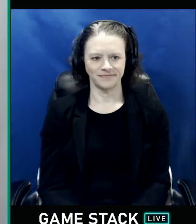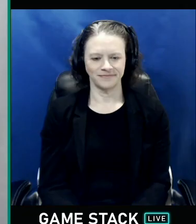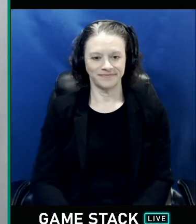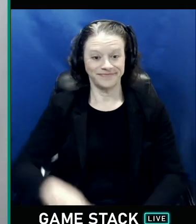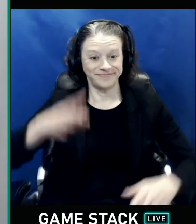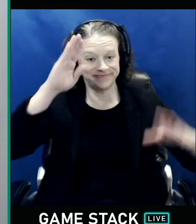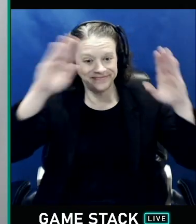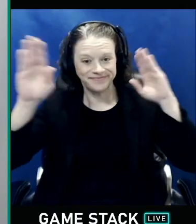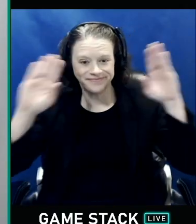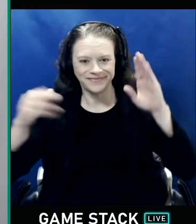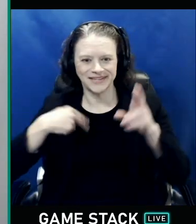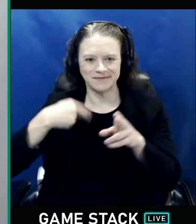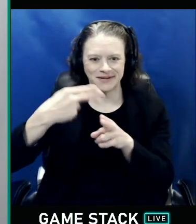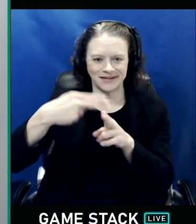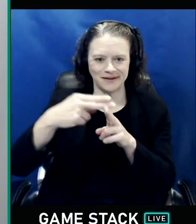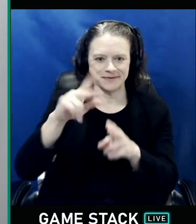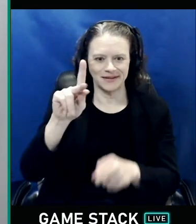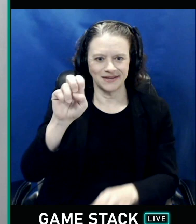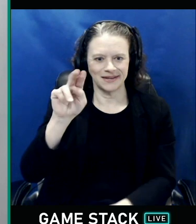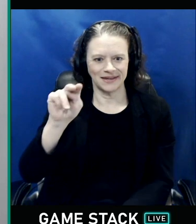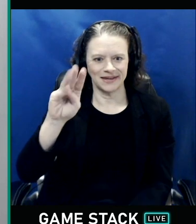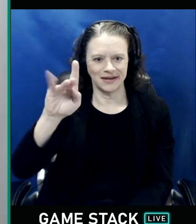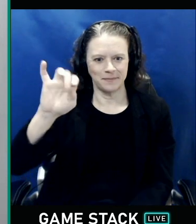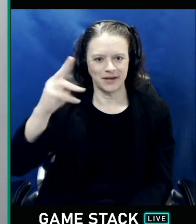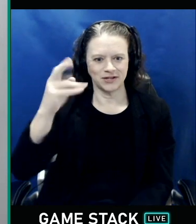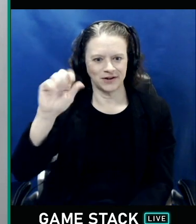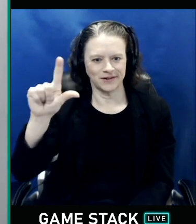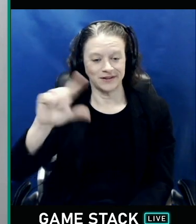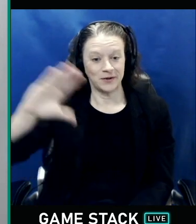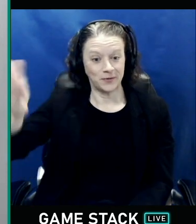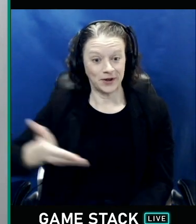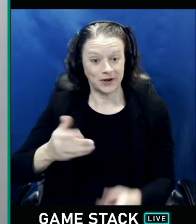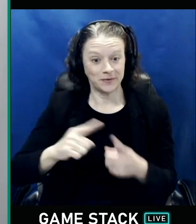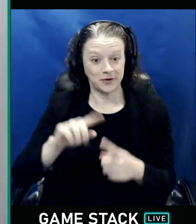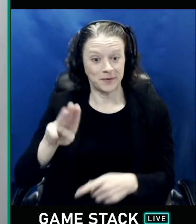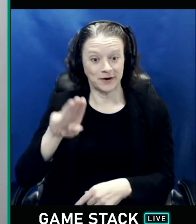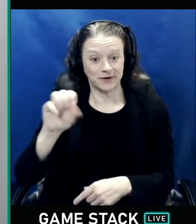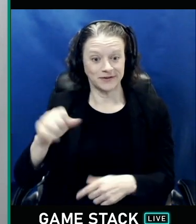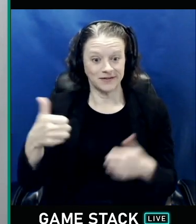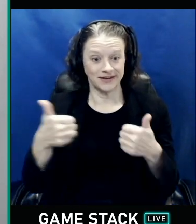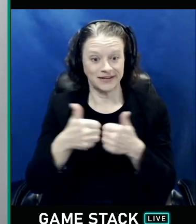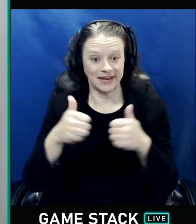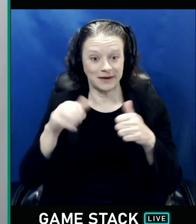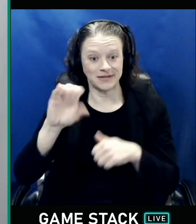Hello, I’m Ken Mitchell and welcome to Microsoft Game Stack Live. I'm excited to share with you the following slides on